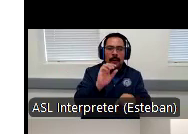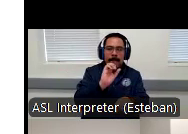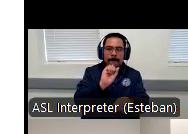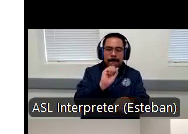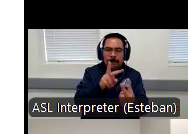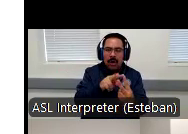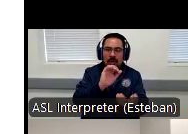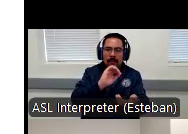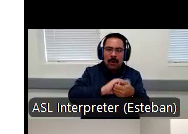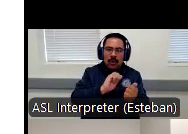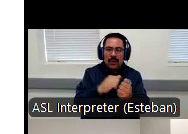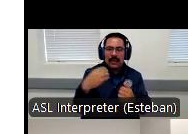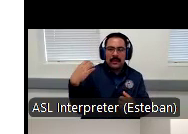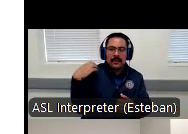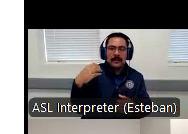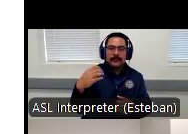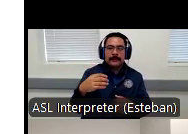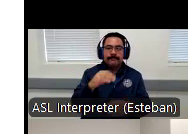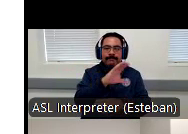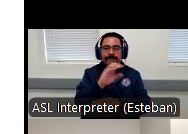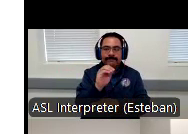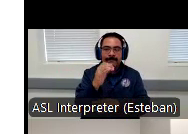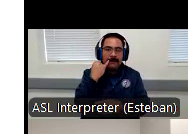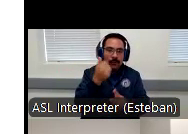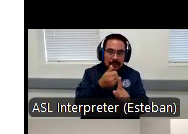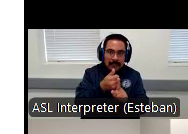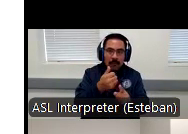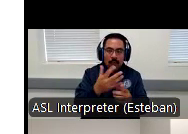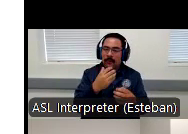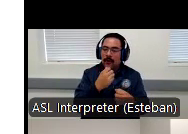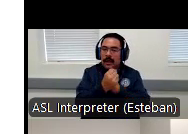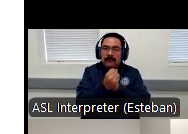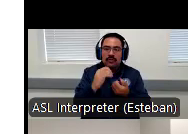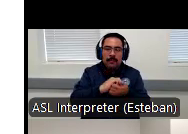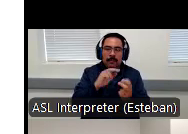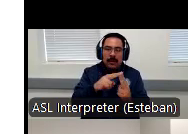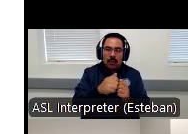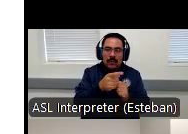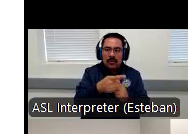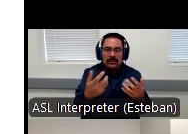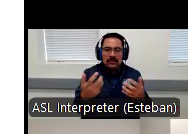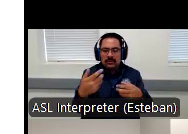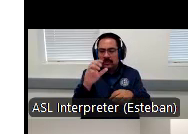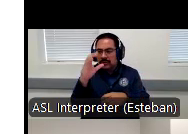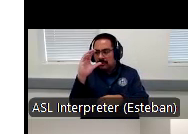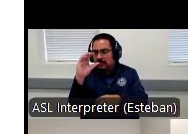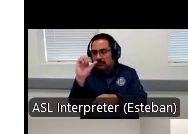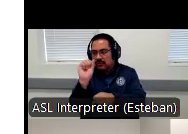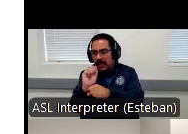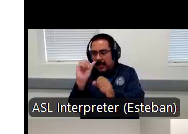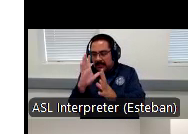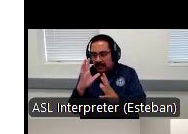are an employer, we would love to partner with you to help match job seekers with disabilities with